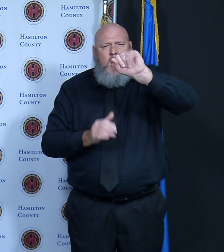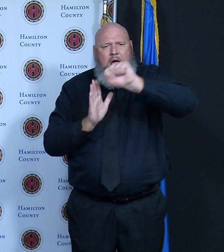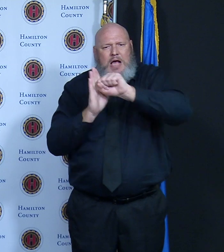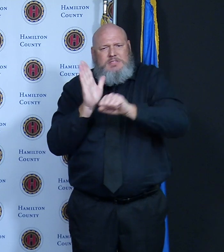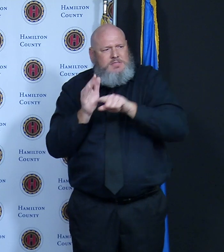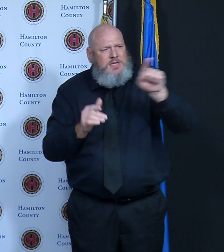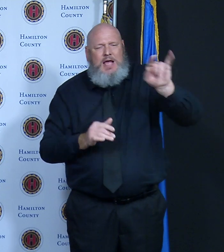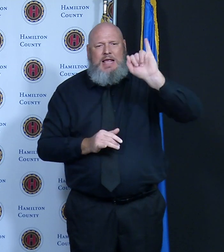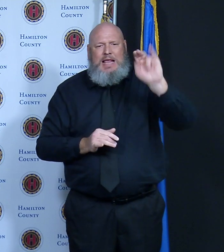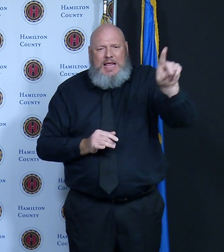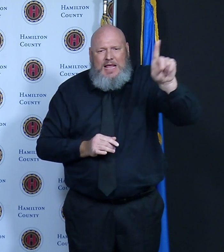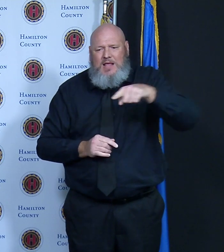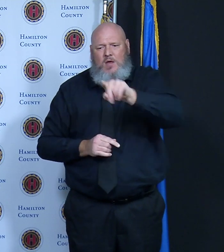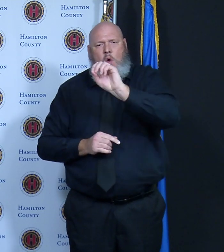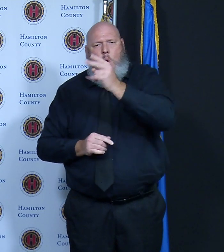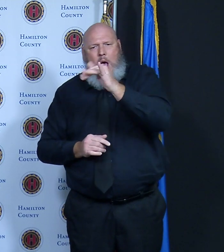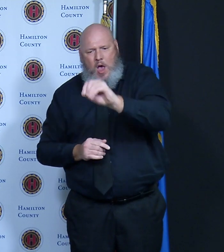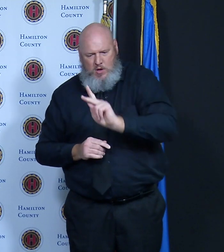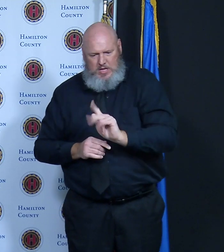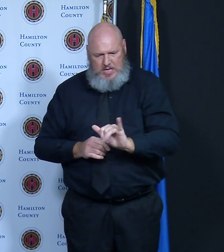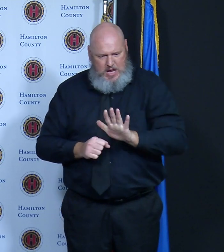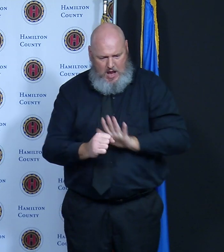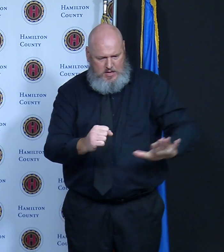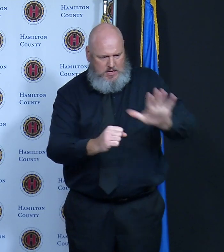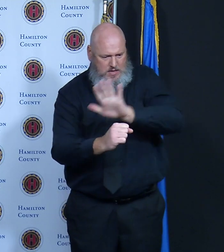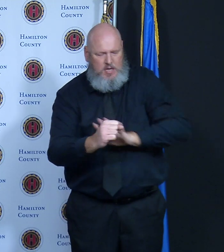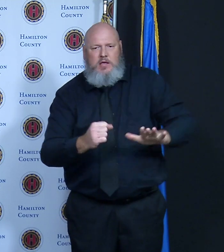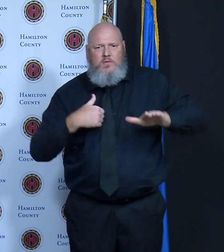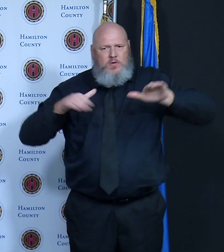help all organizations across the tri-state so that's not just for